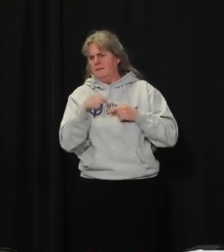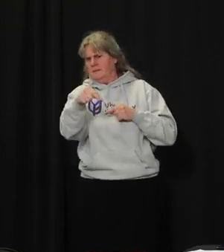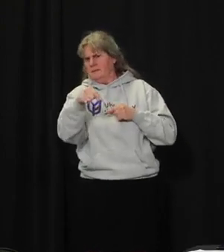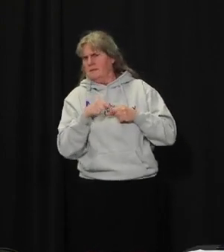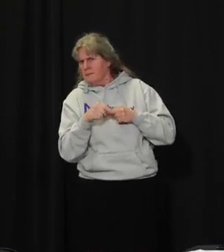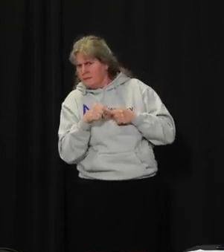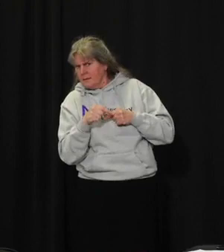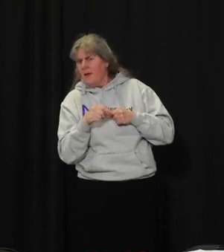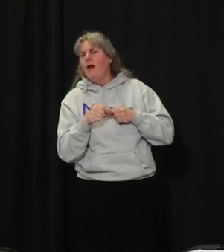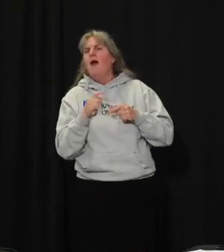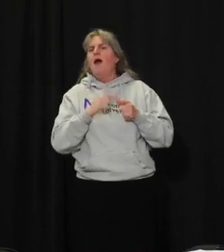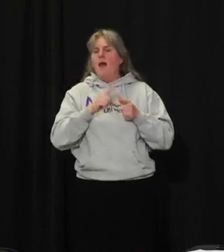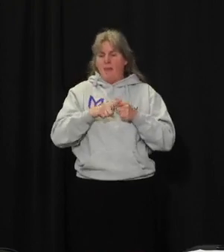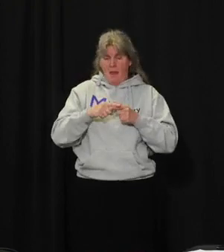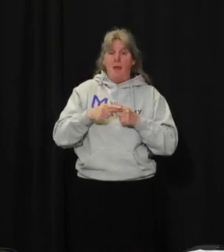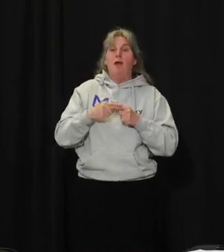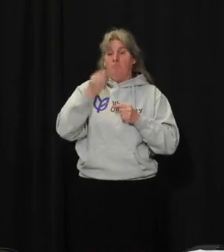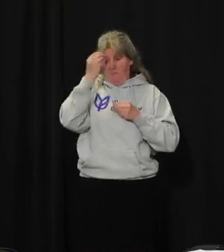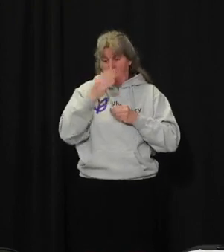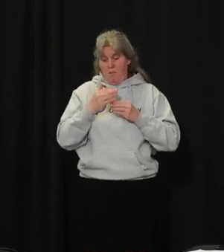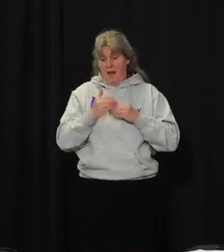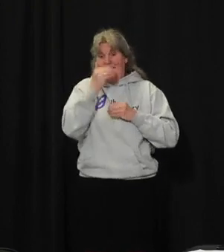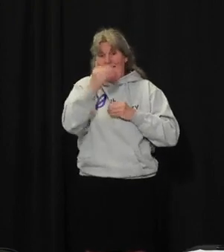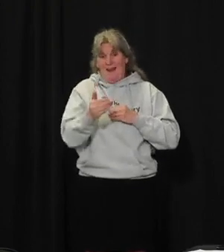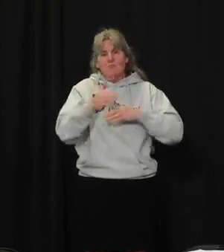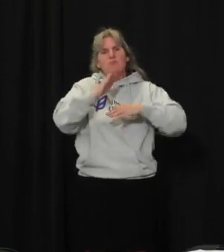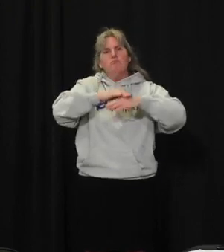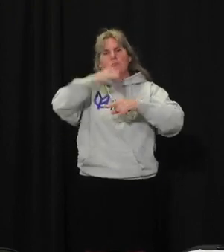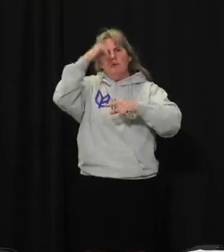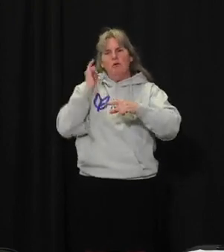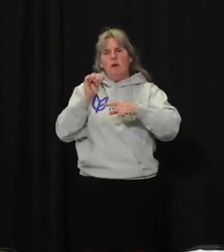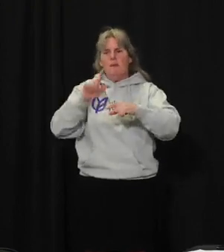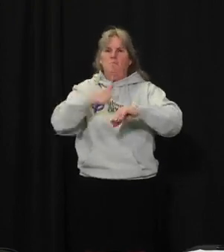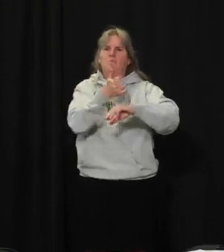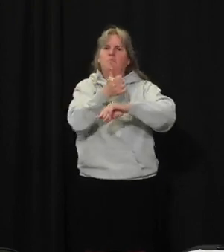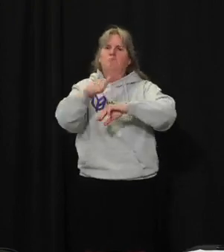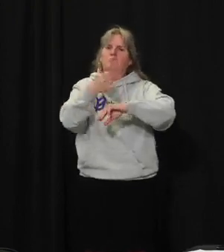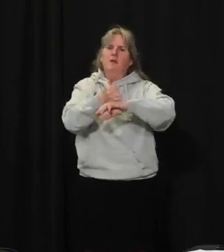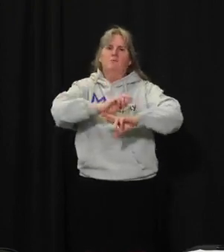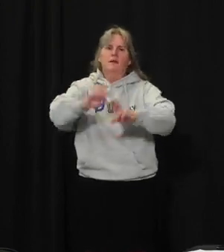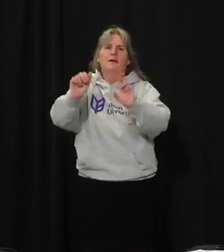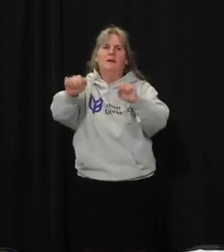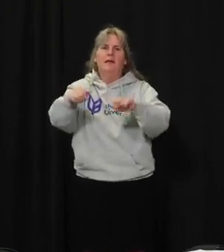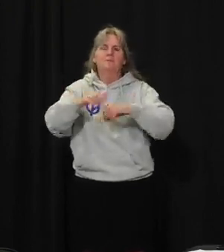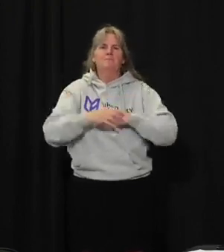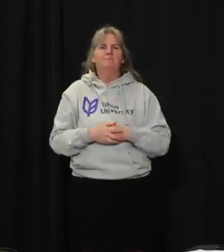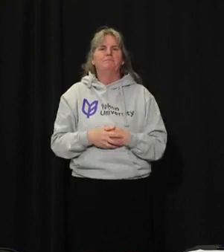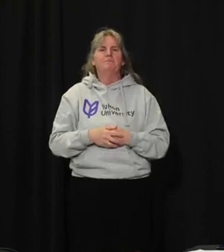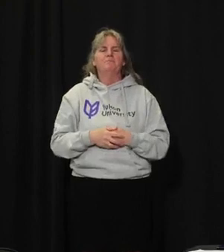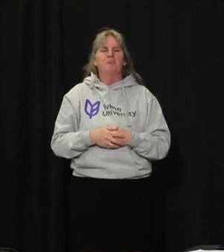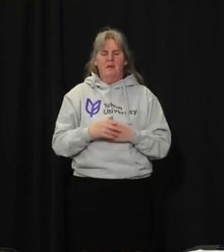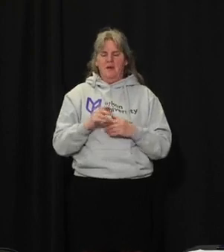this change to allow for preparations. This is very similar to Alberta, who has set no hard dates in